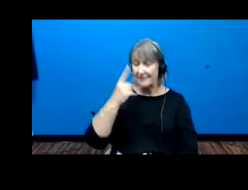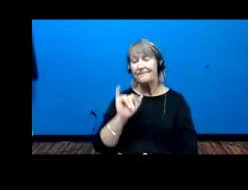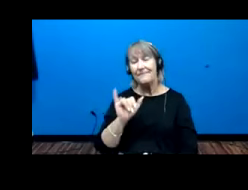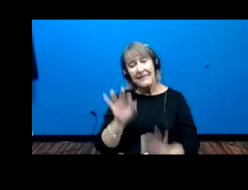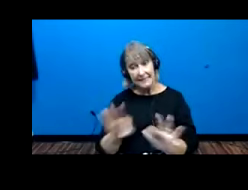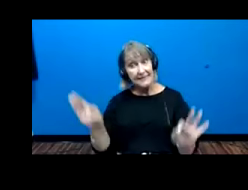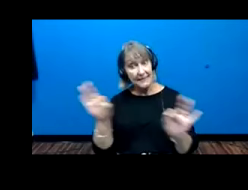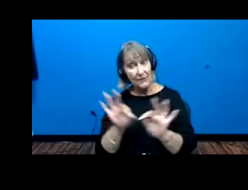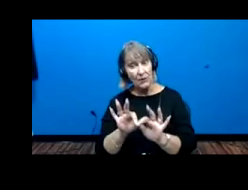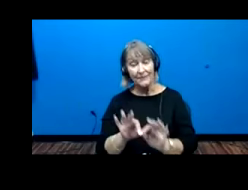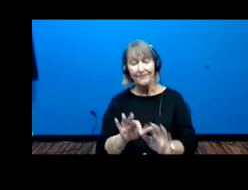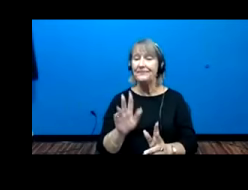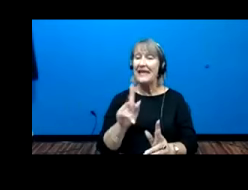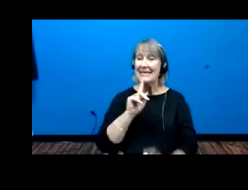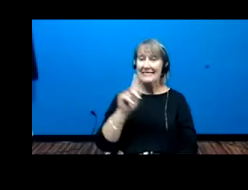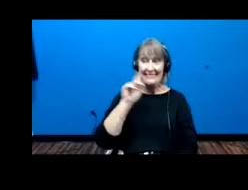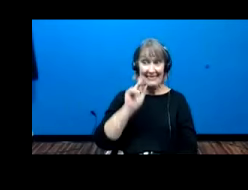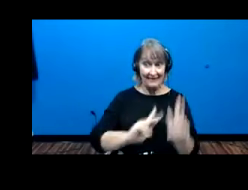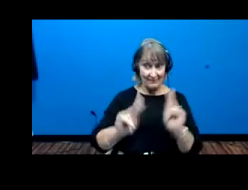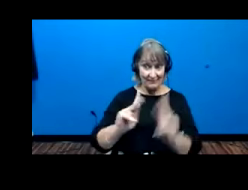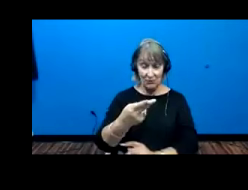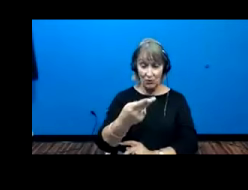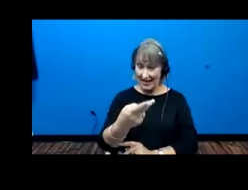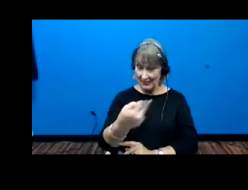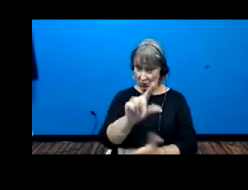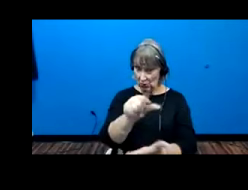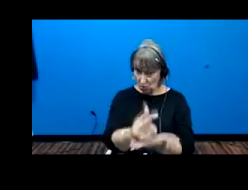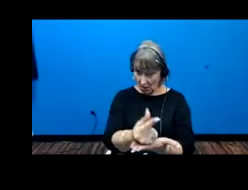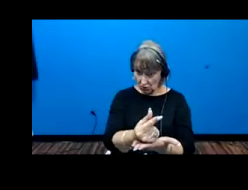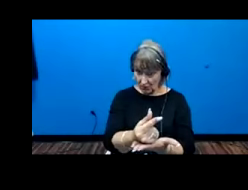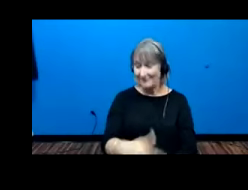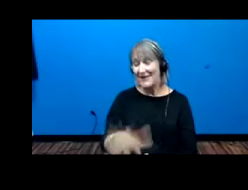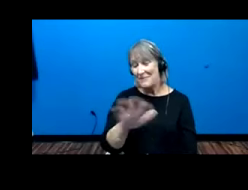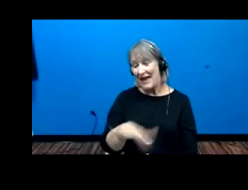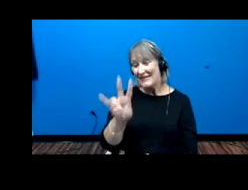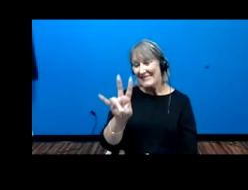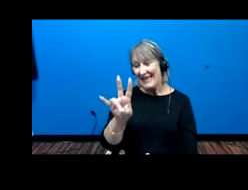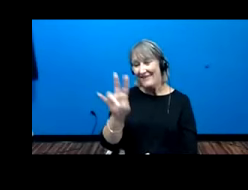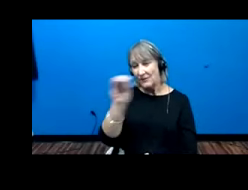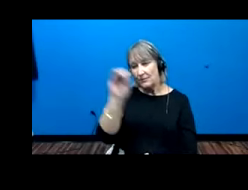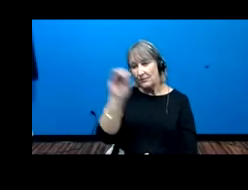of high school graduates who are deaf, only seven percent read English at